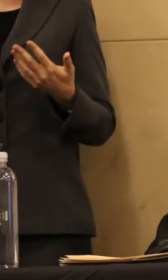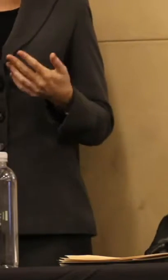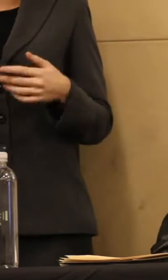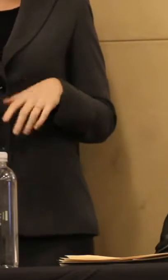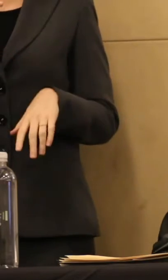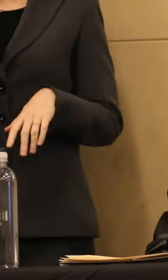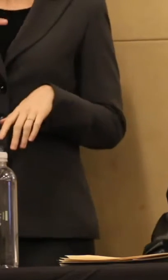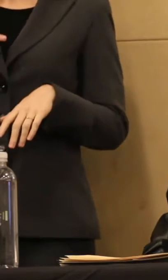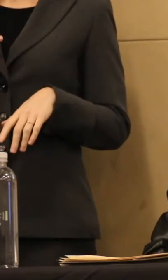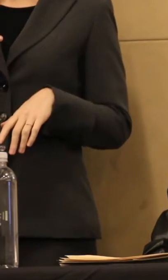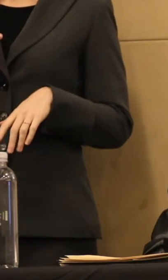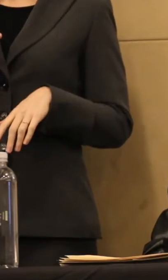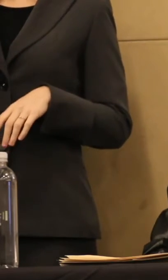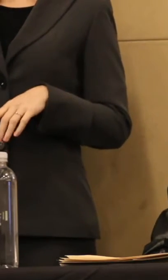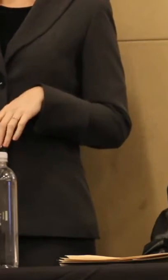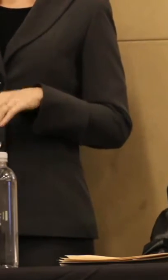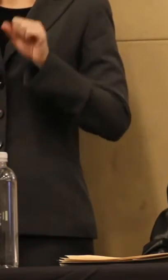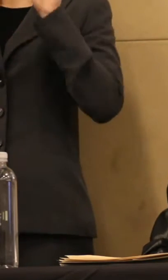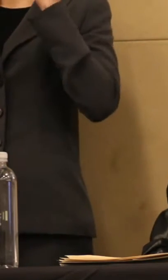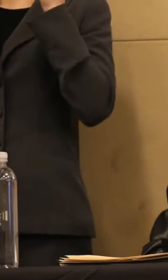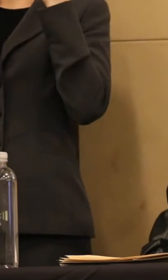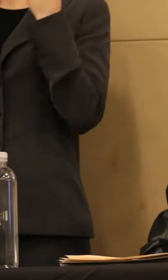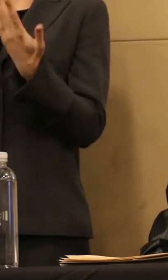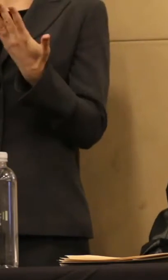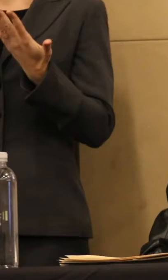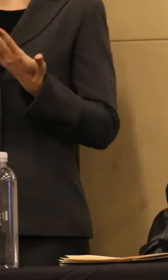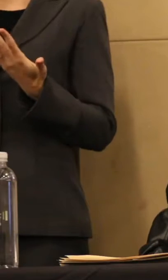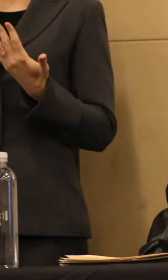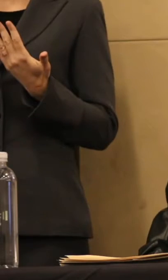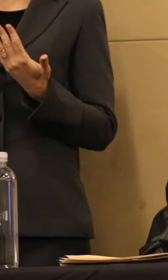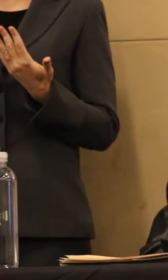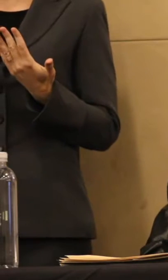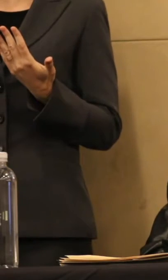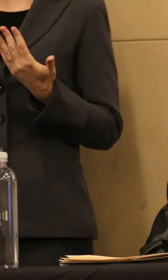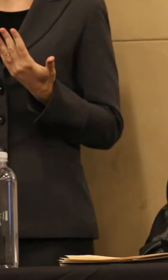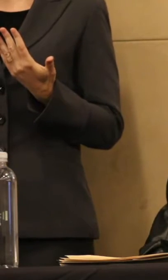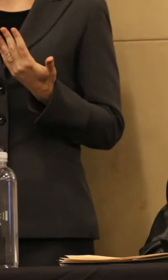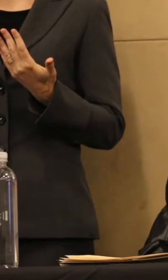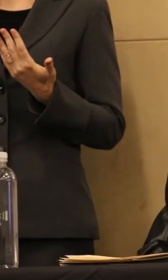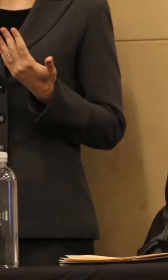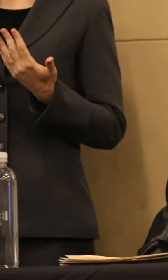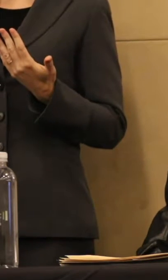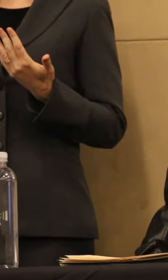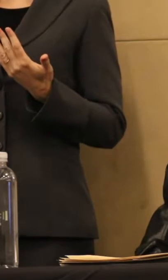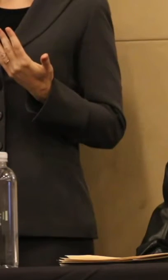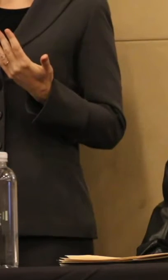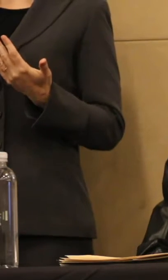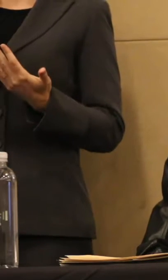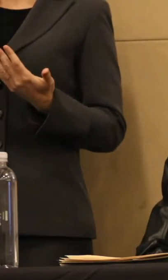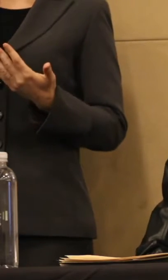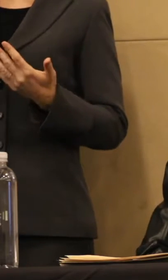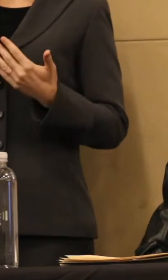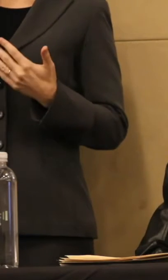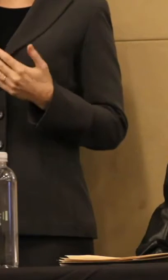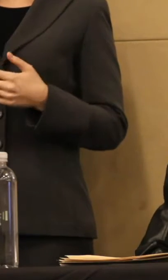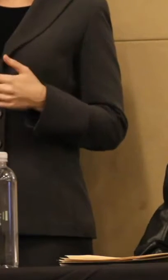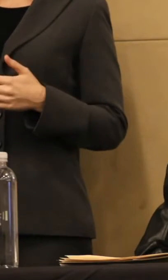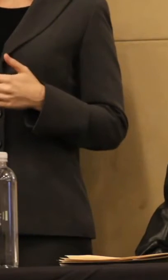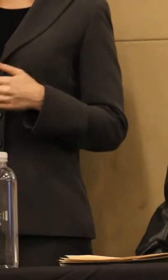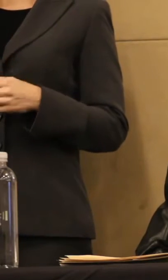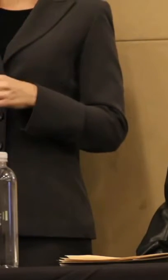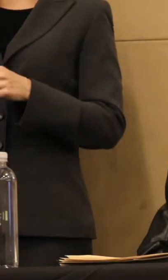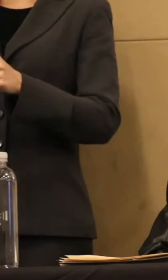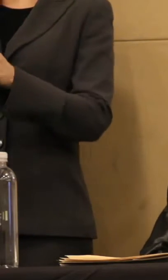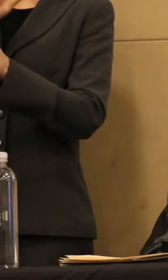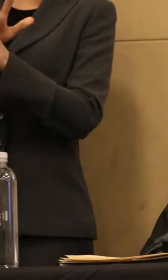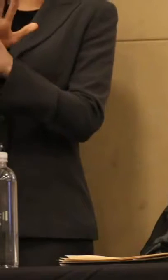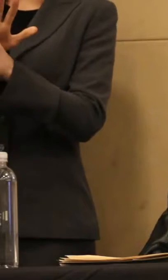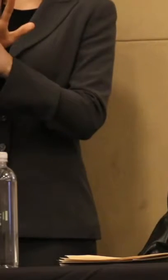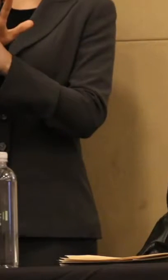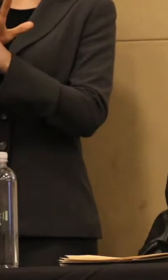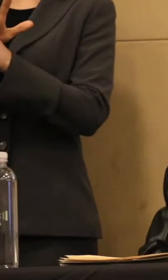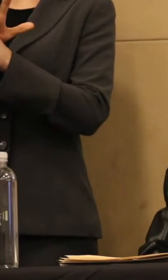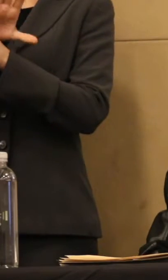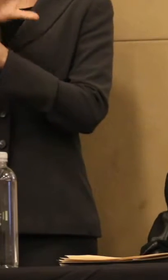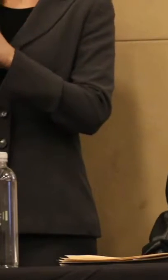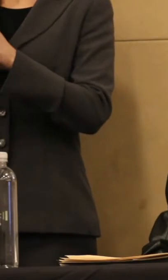terrific companies that have made it a serious commitment and have shown action in employing